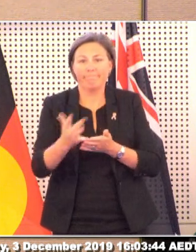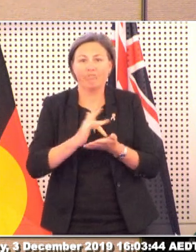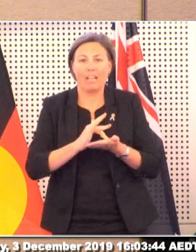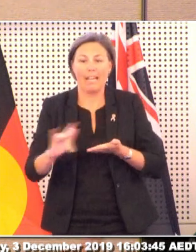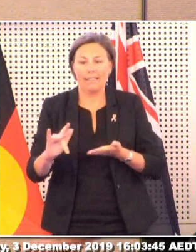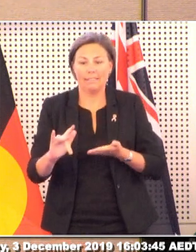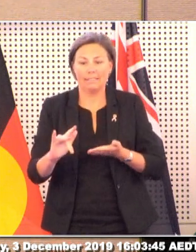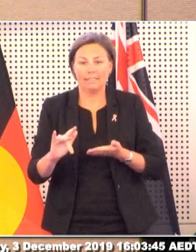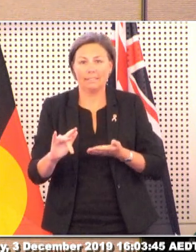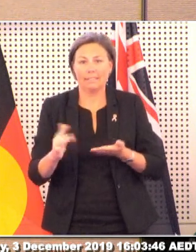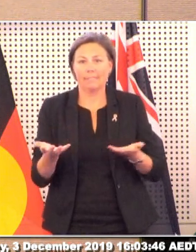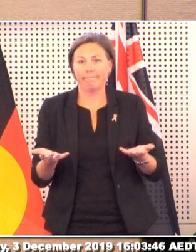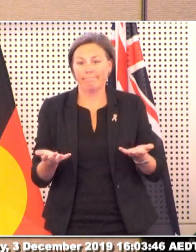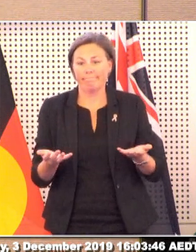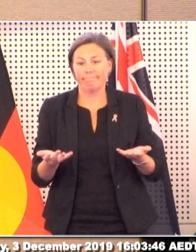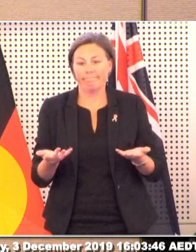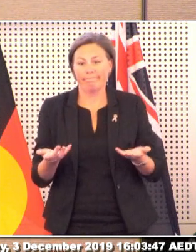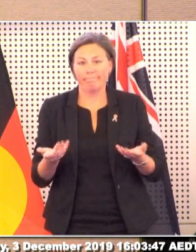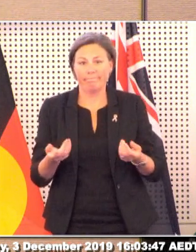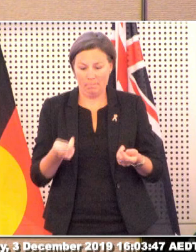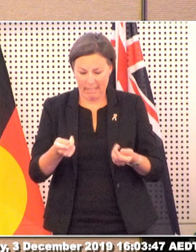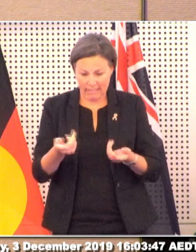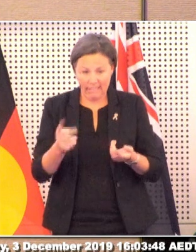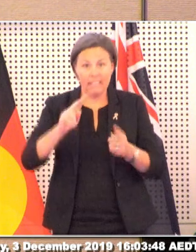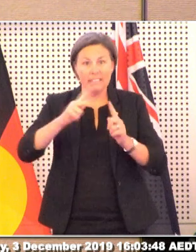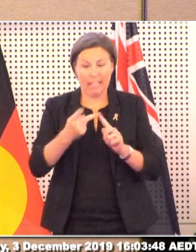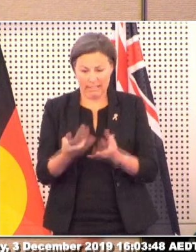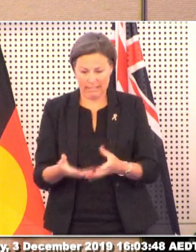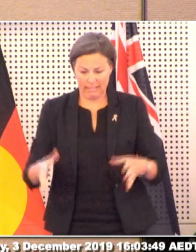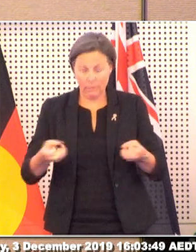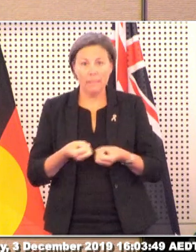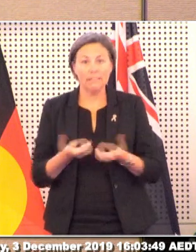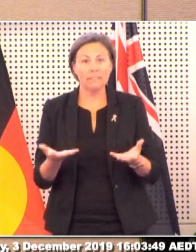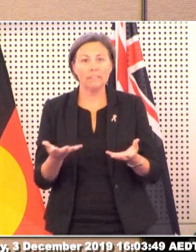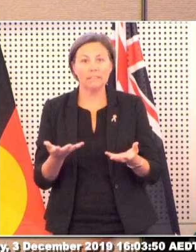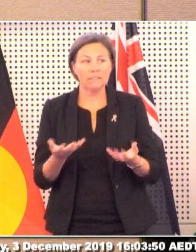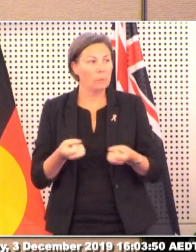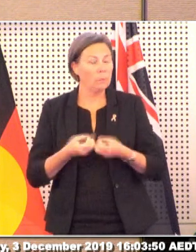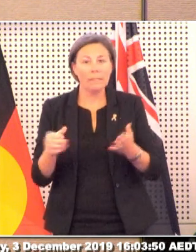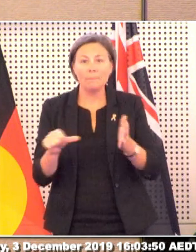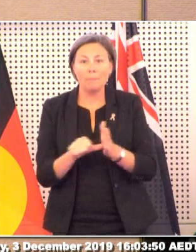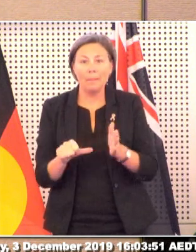And, like, well, it’s completely useless and it’s a blatant misuse of funds as well, if nothing else.